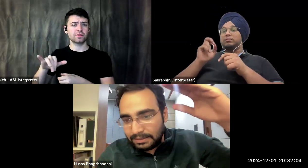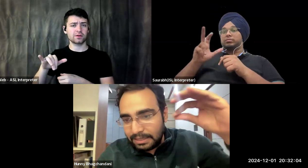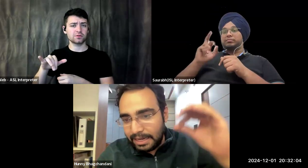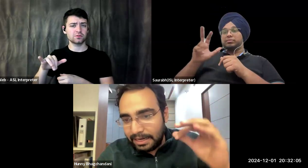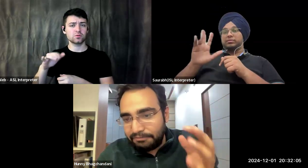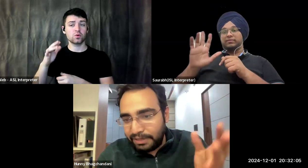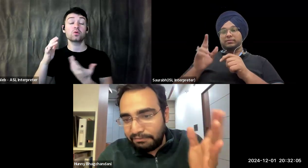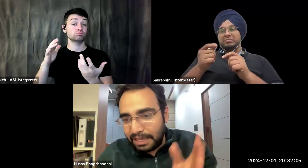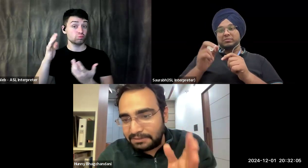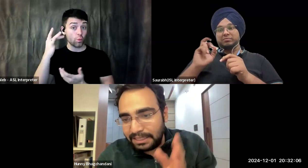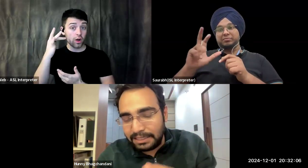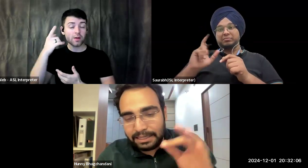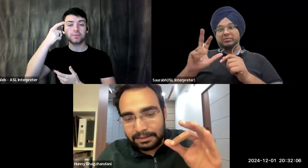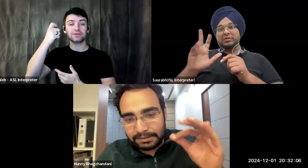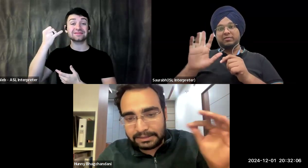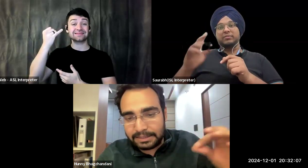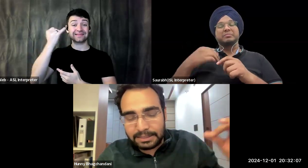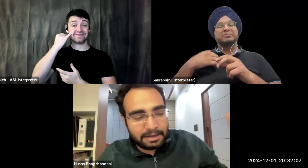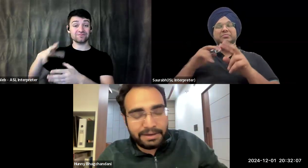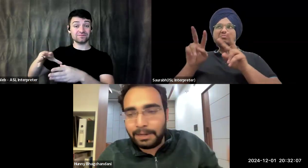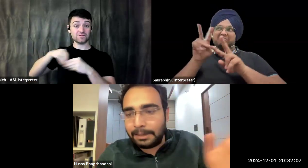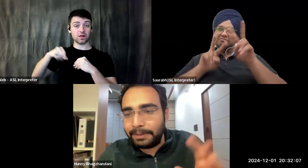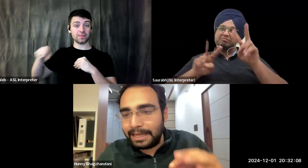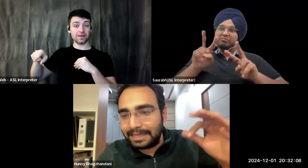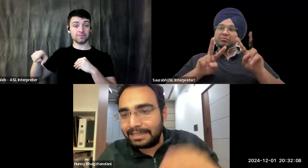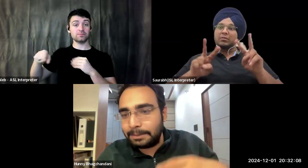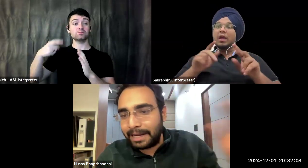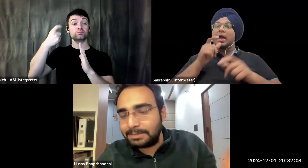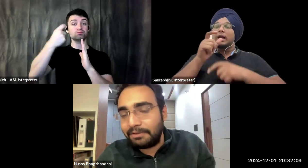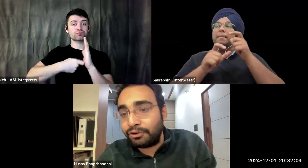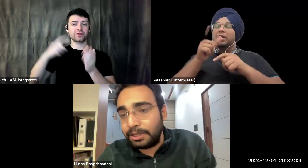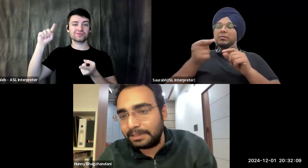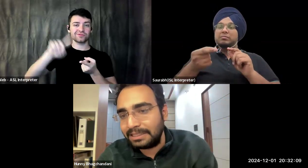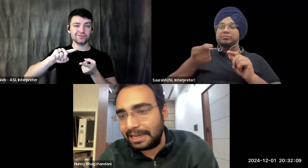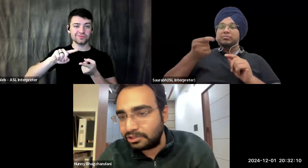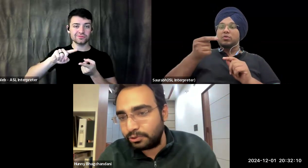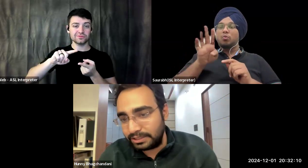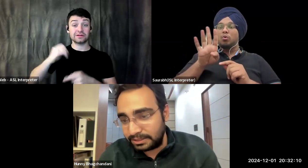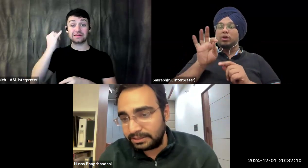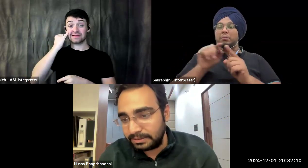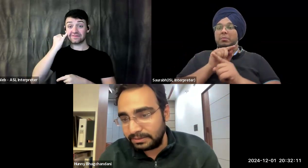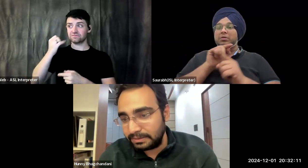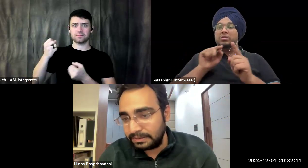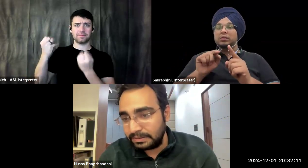And we have seen the available company has increased the price by 40% in last two years.